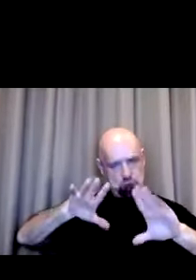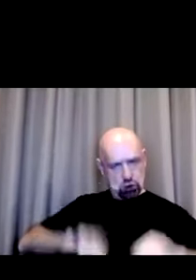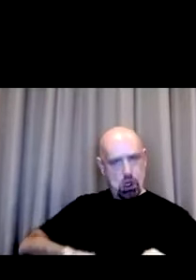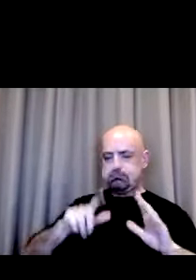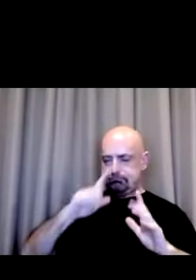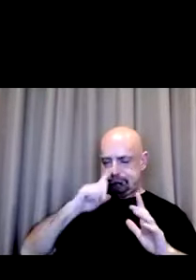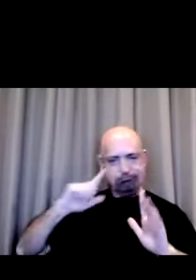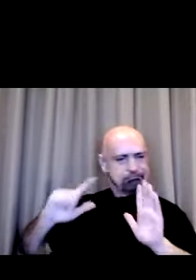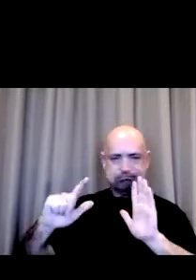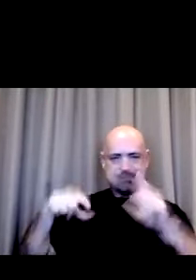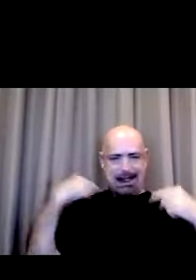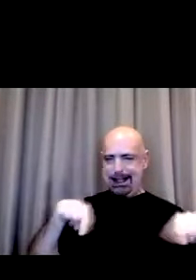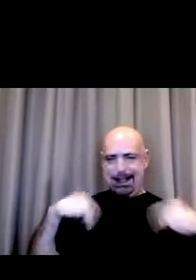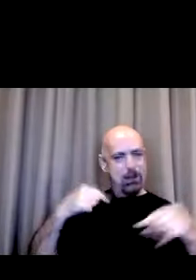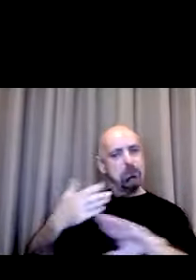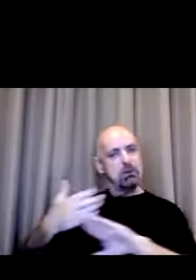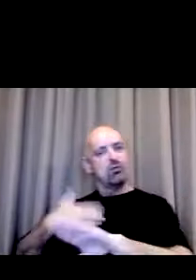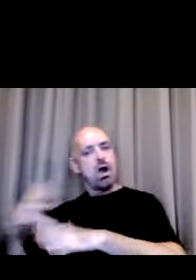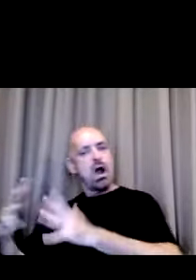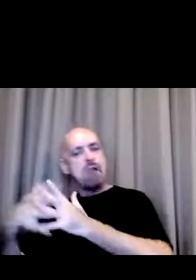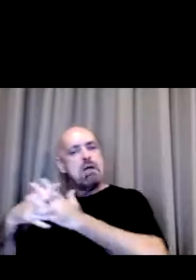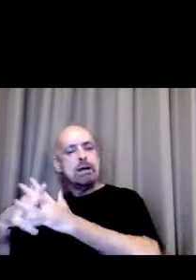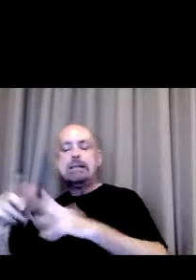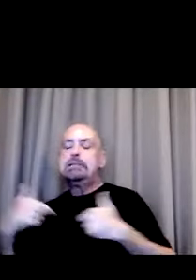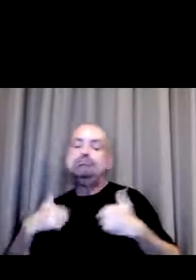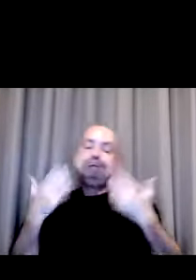to humanity, the love of our country in the proper